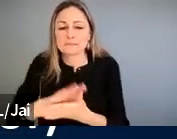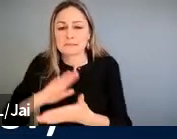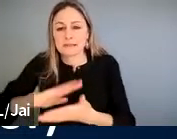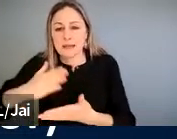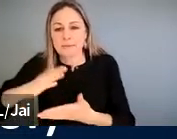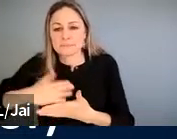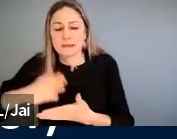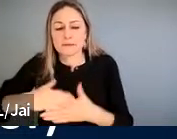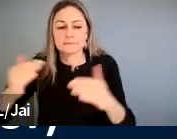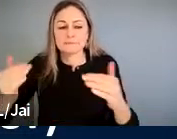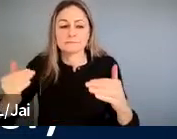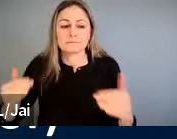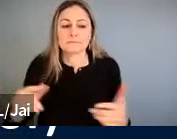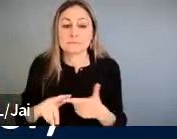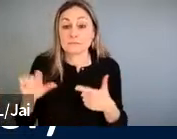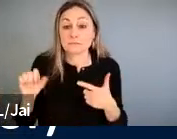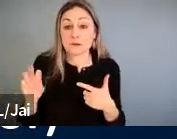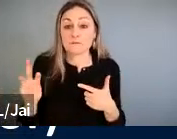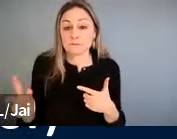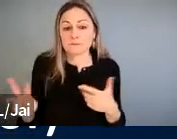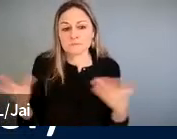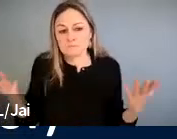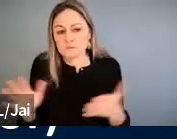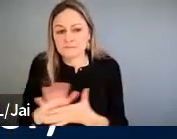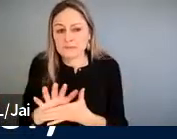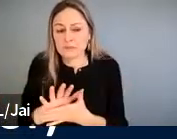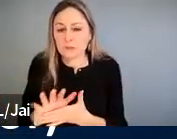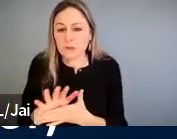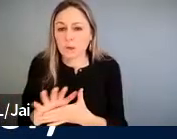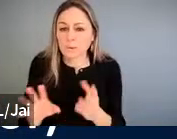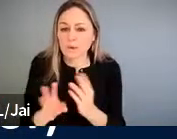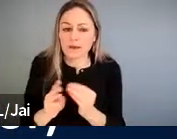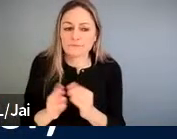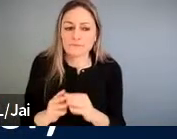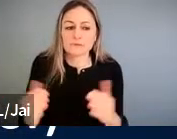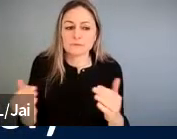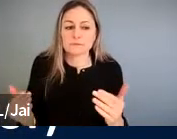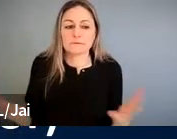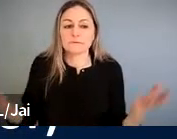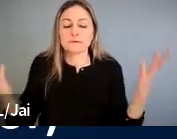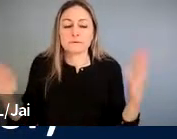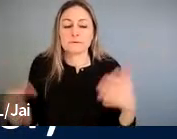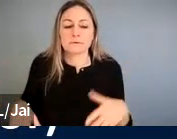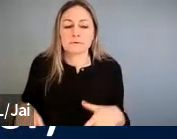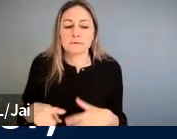and software, which could be video conferencing or, say, a platform like Zoom, which we are